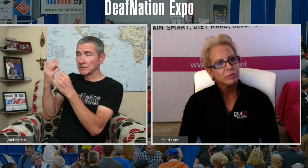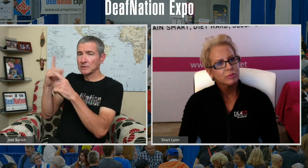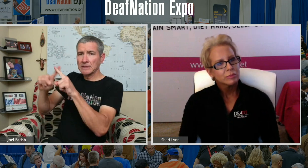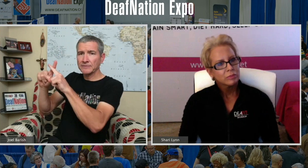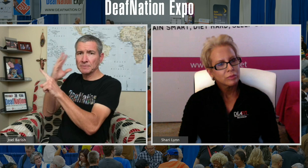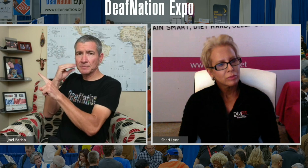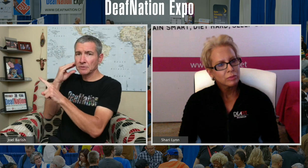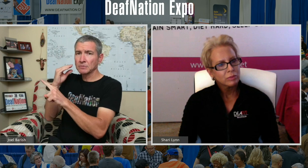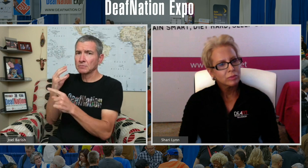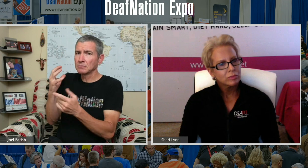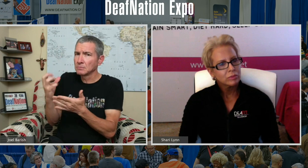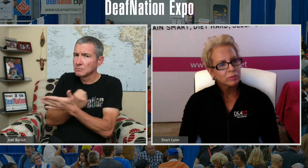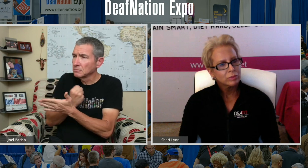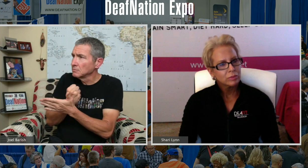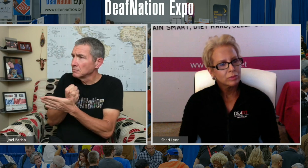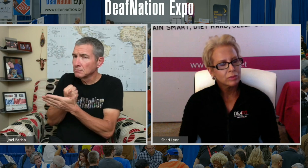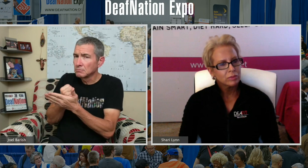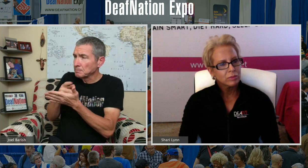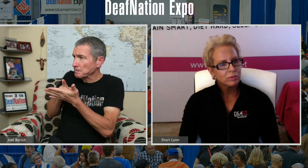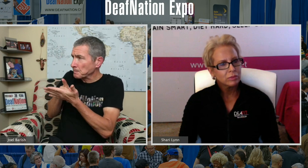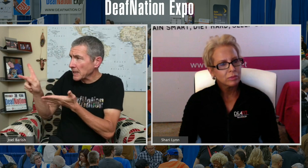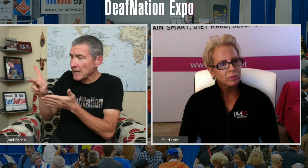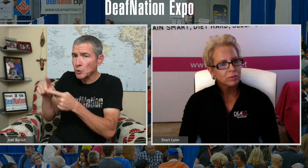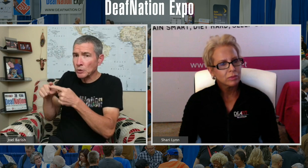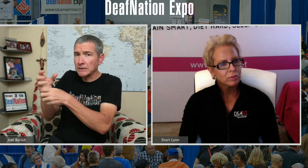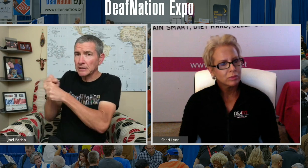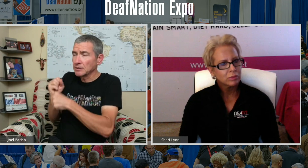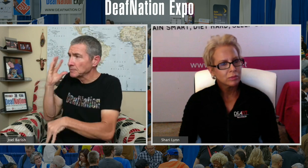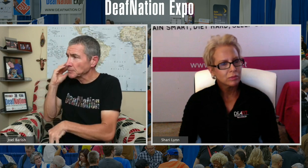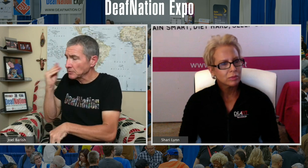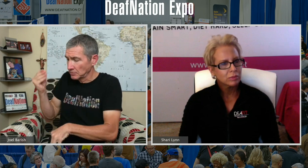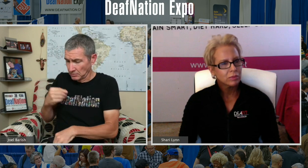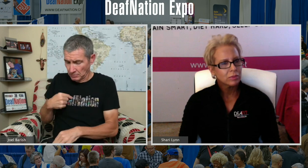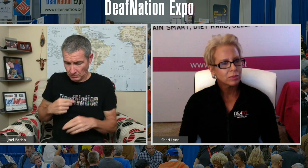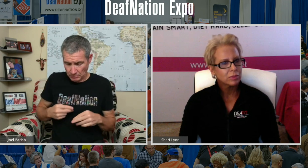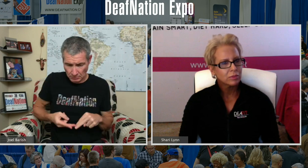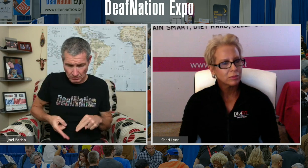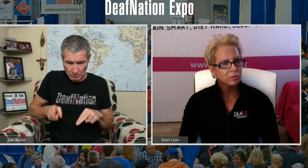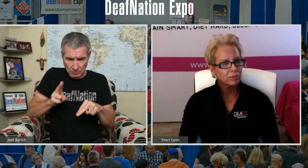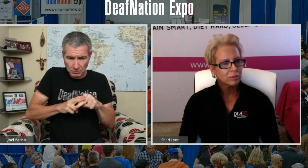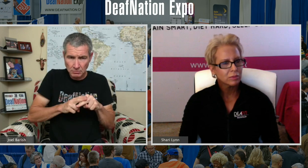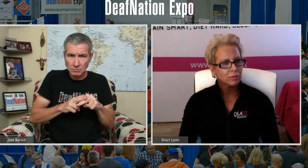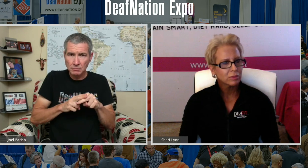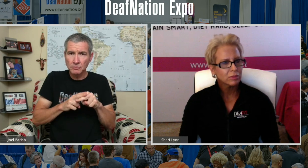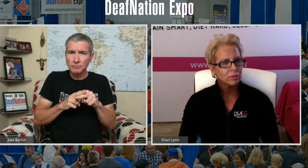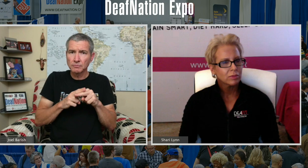Based on many different experiences, it’s good to pay to gain experience.